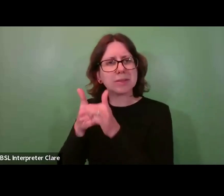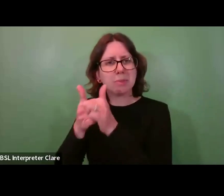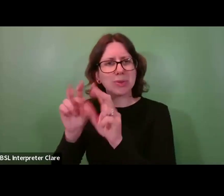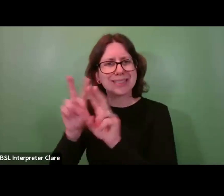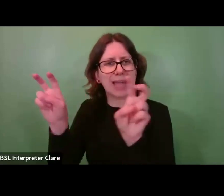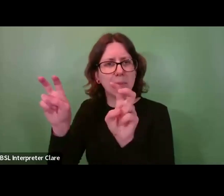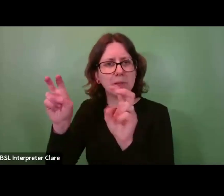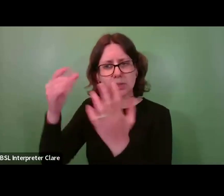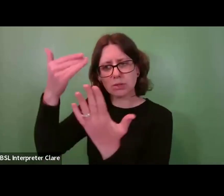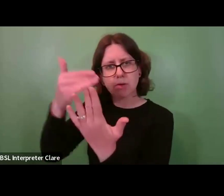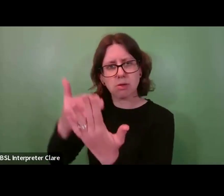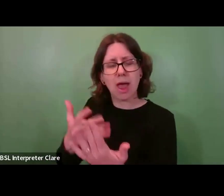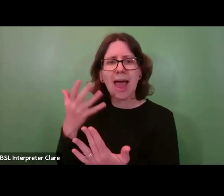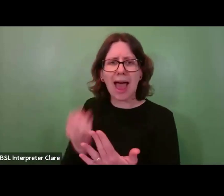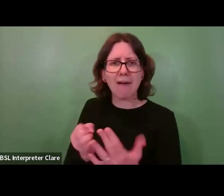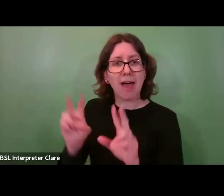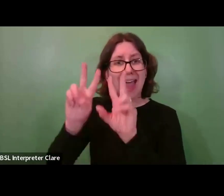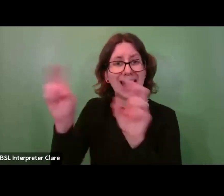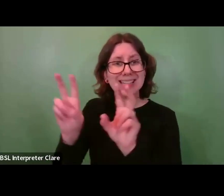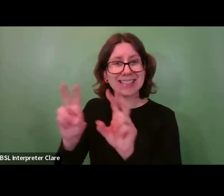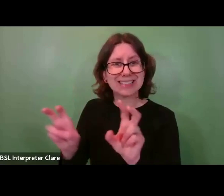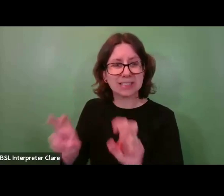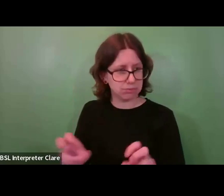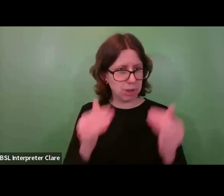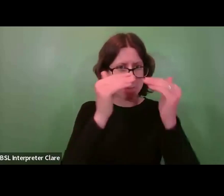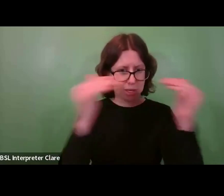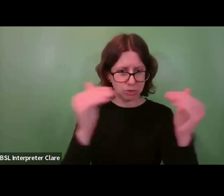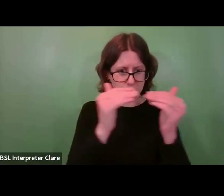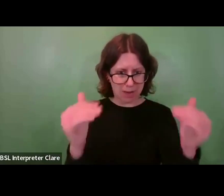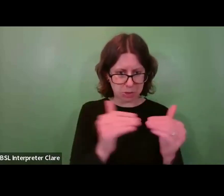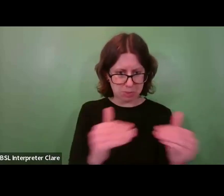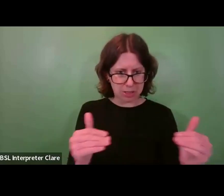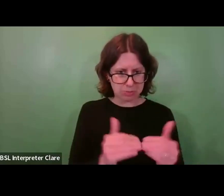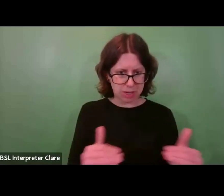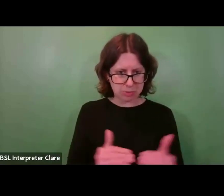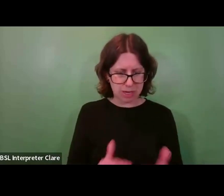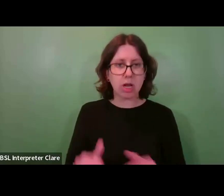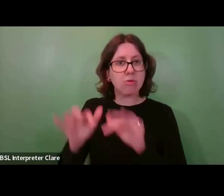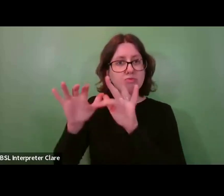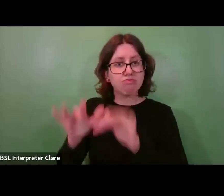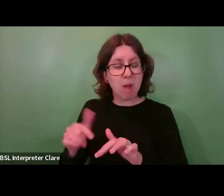one and have a little description about how you think you fit into that role. And I found that really helpful